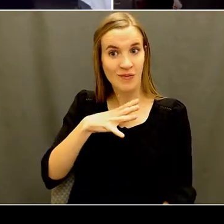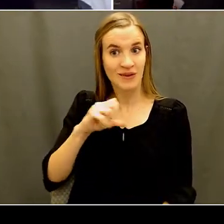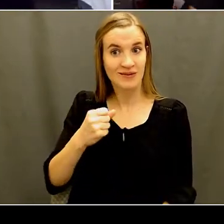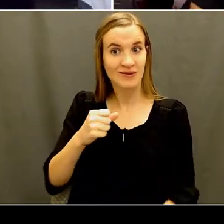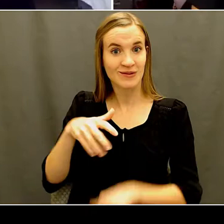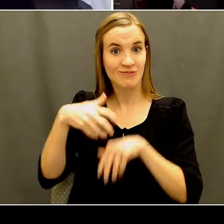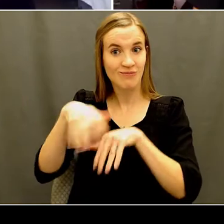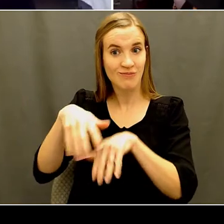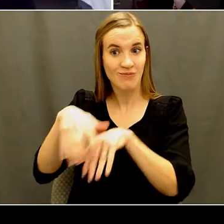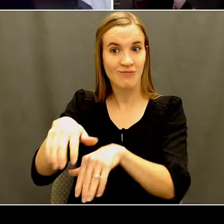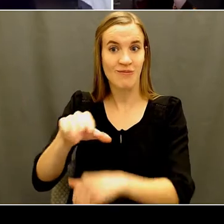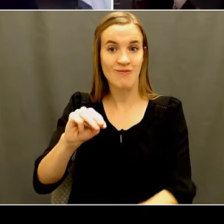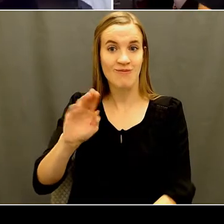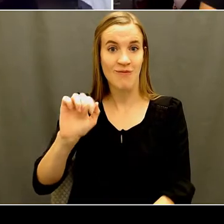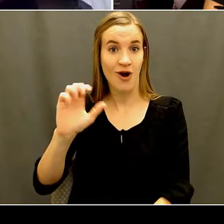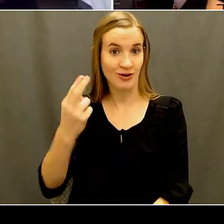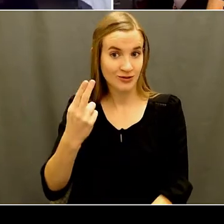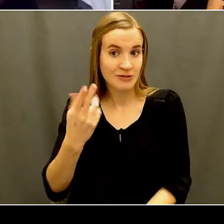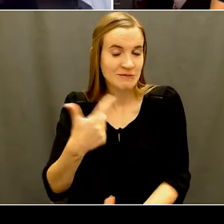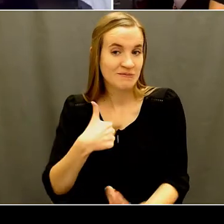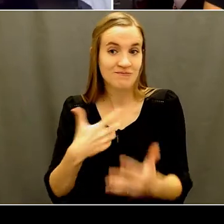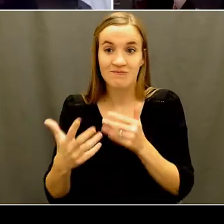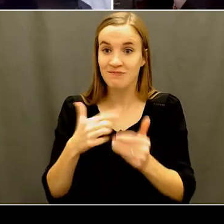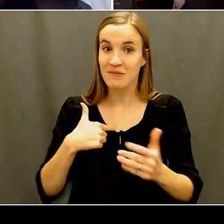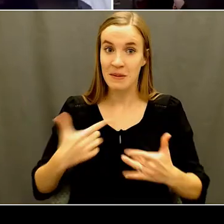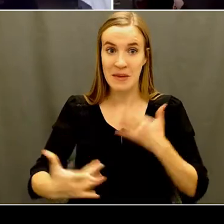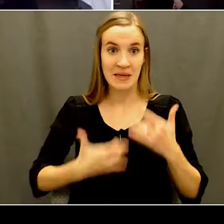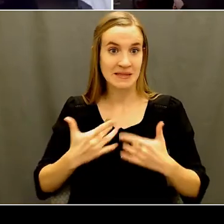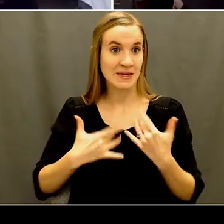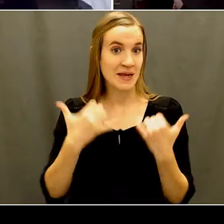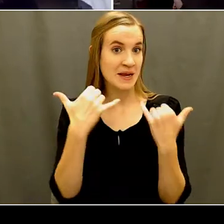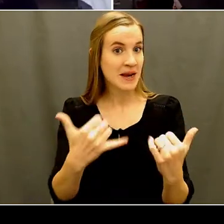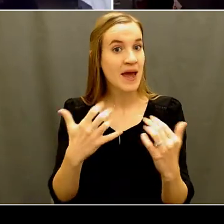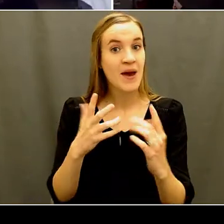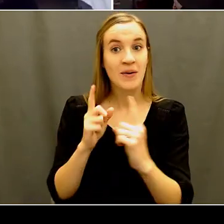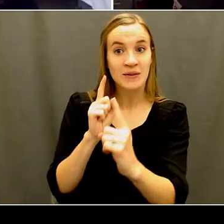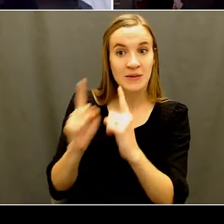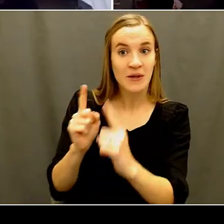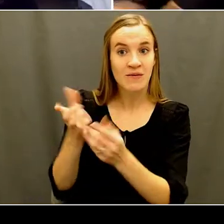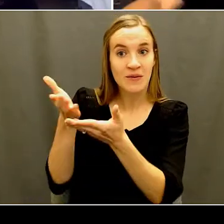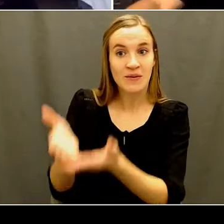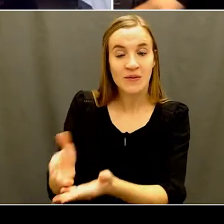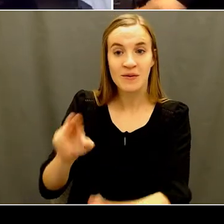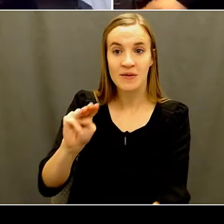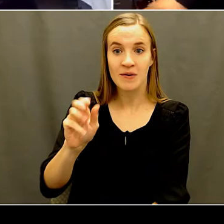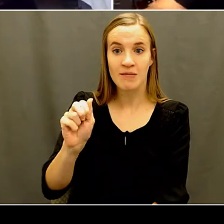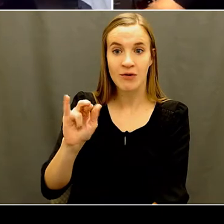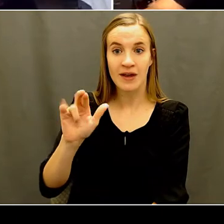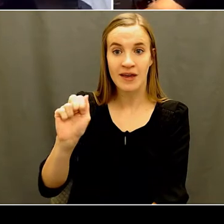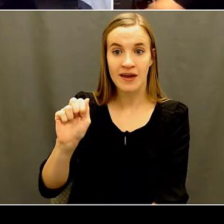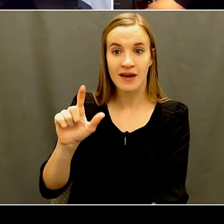with Maria Town today as a fellow woman just doing advocacy work. And so in this